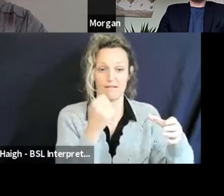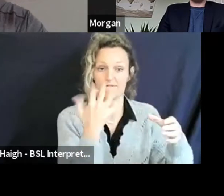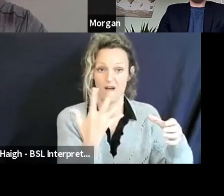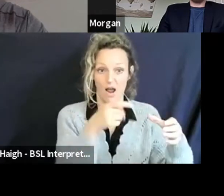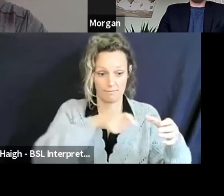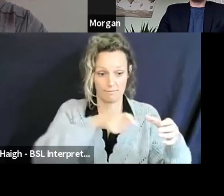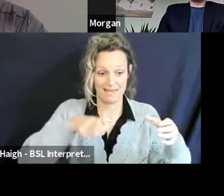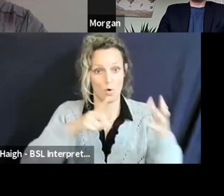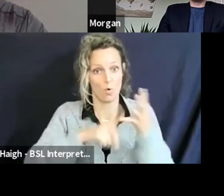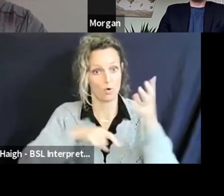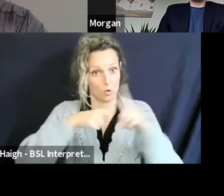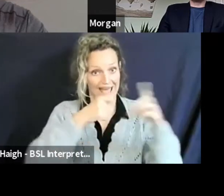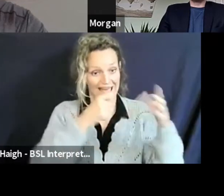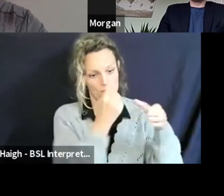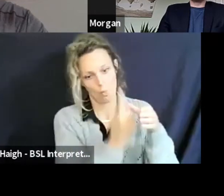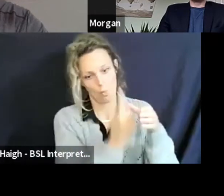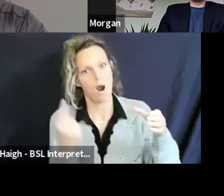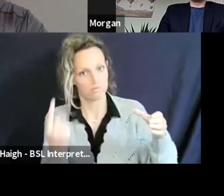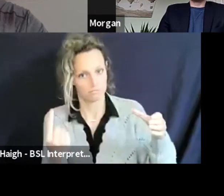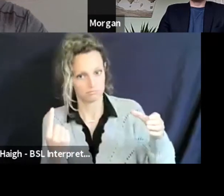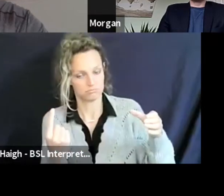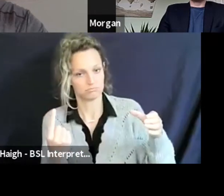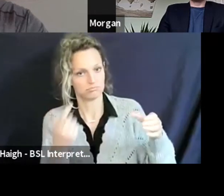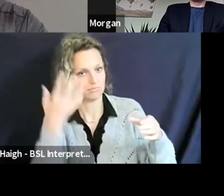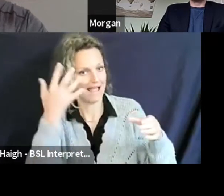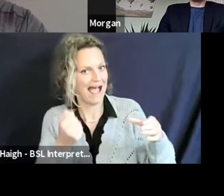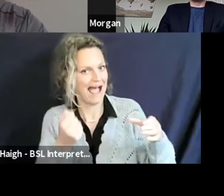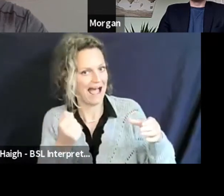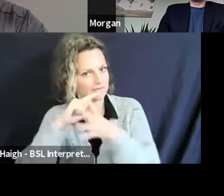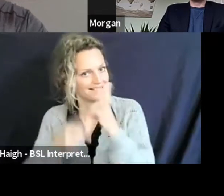Up and down the country as well, in the regional hubs we've got.